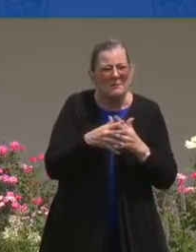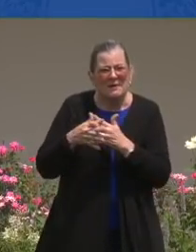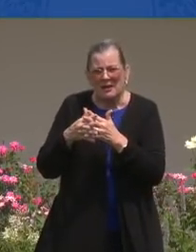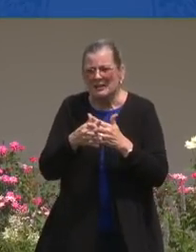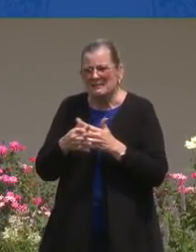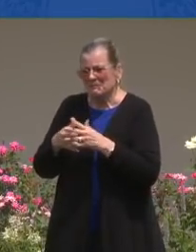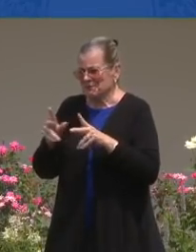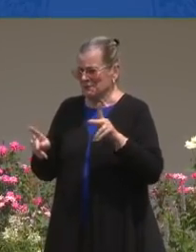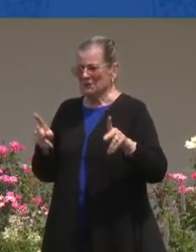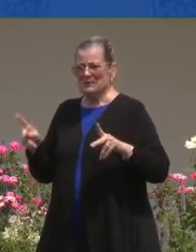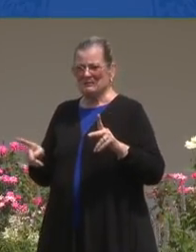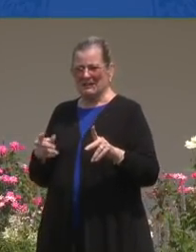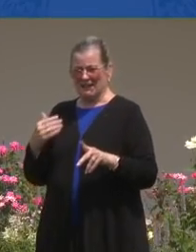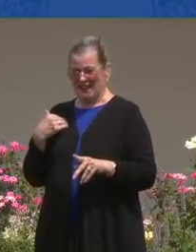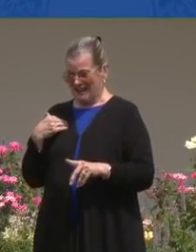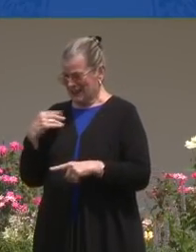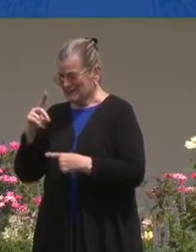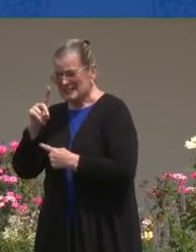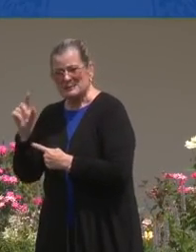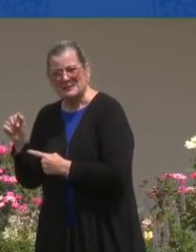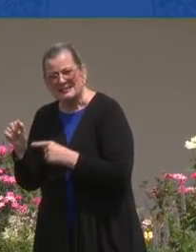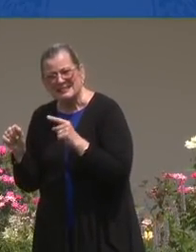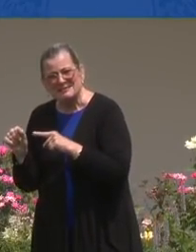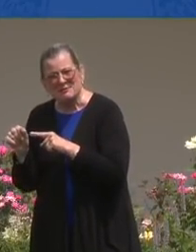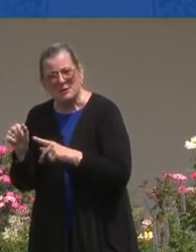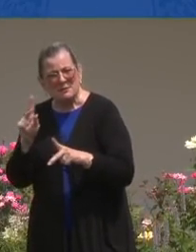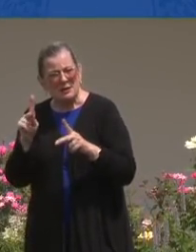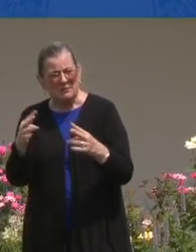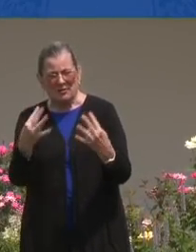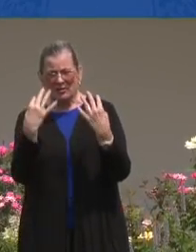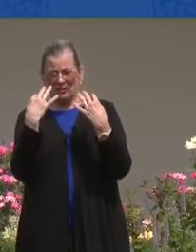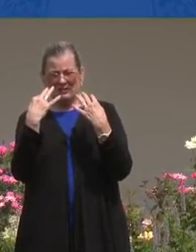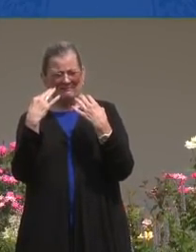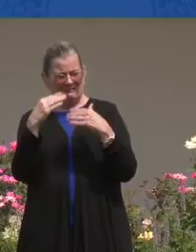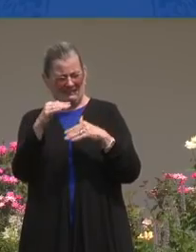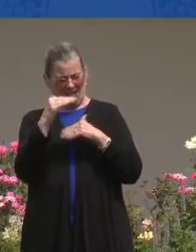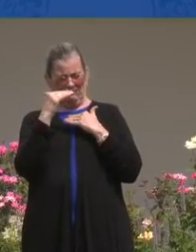his apparent limitation, into greater purpose and will.